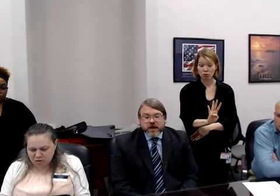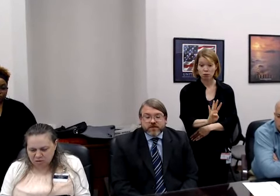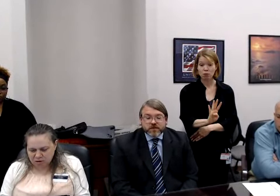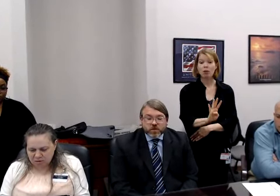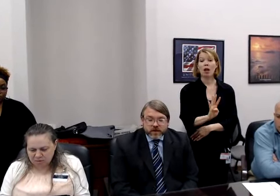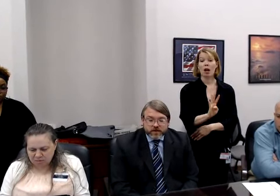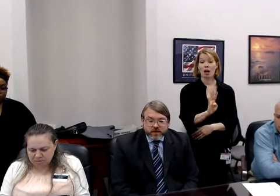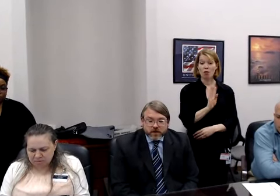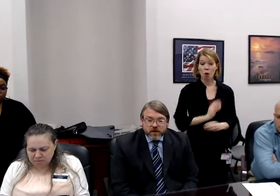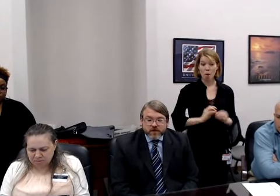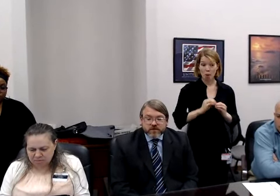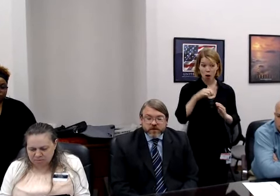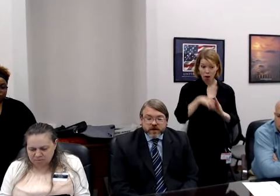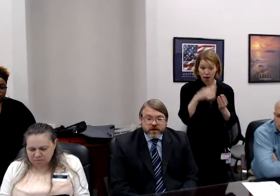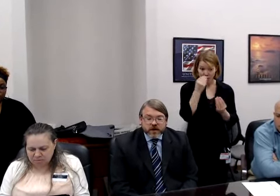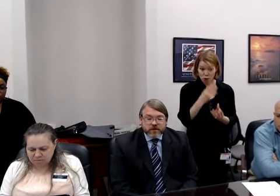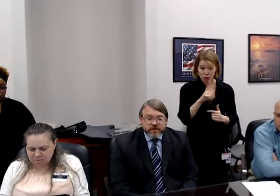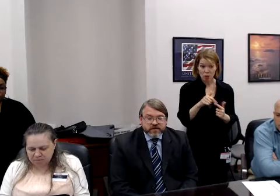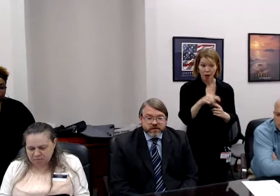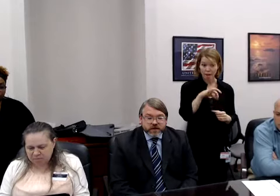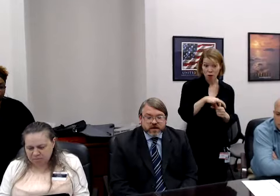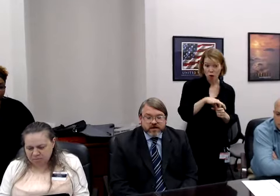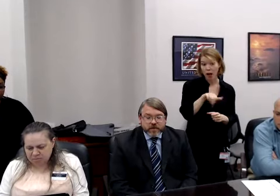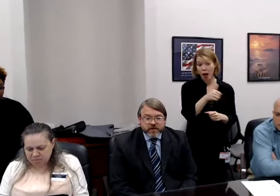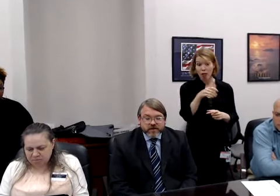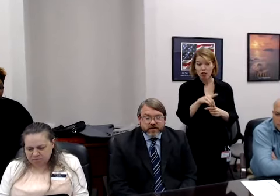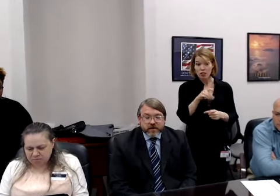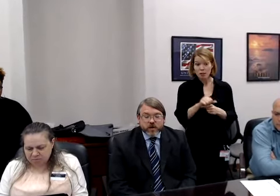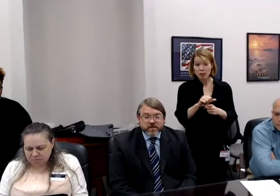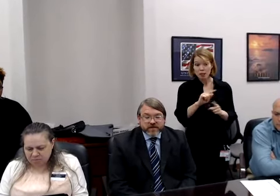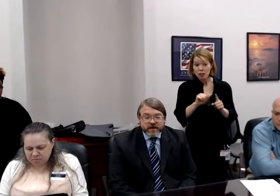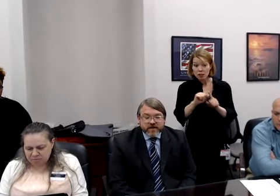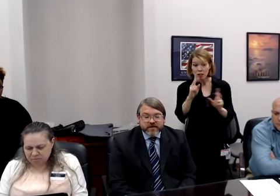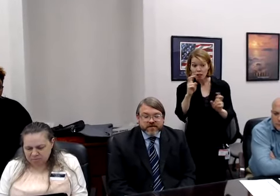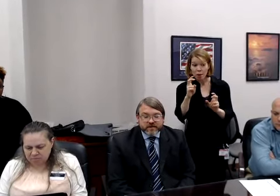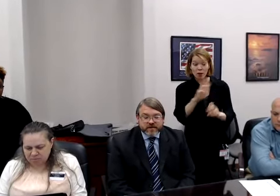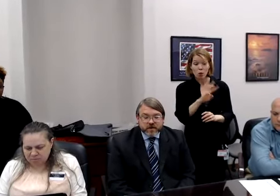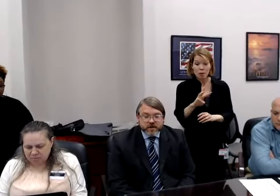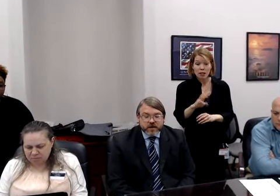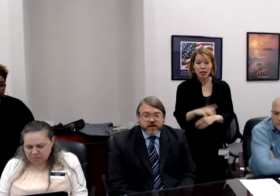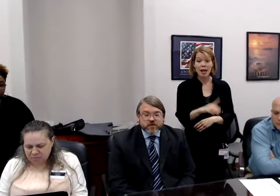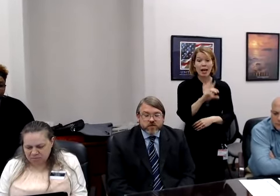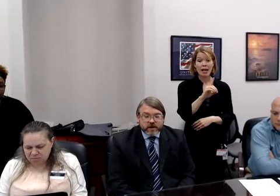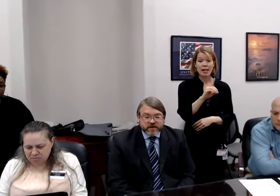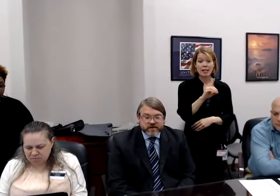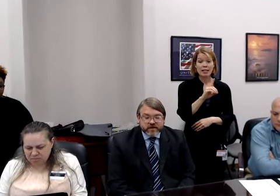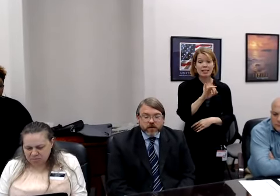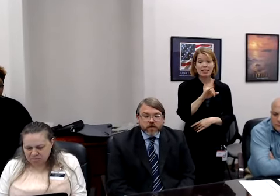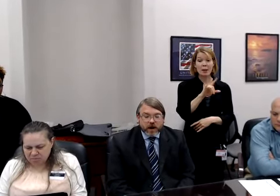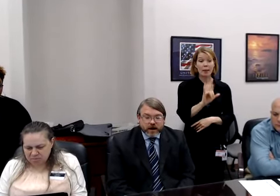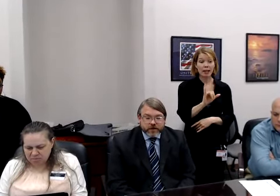And for more info on voting and other disability topics our website is disabilityrightsohio.org.